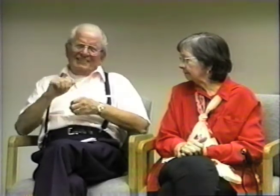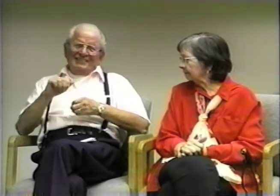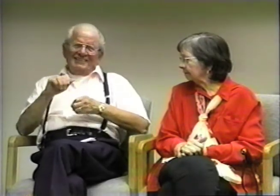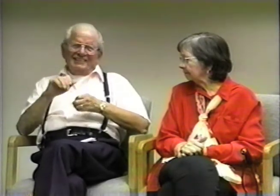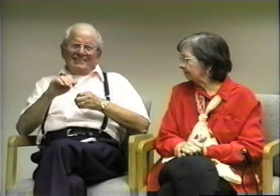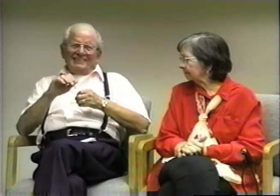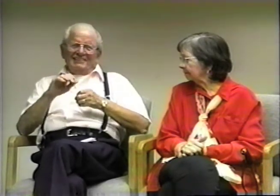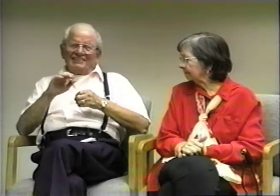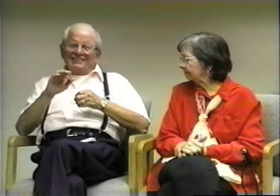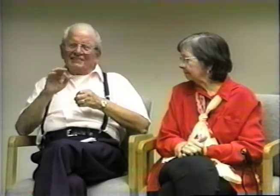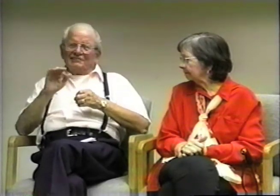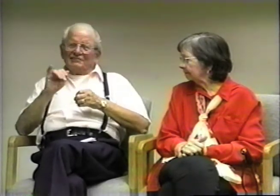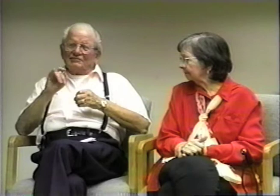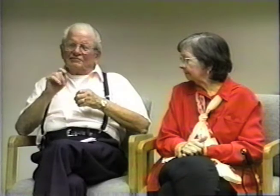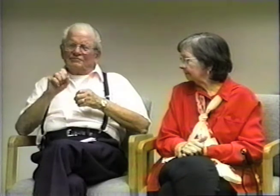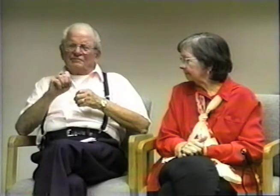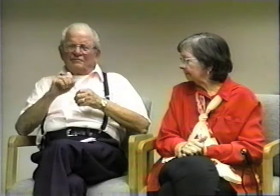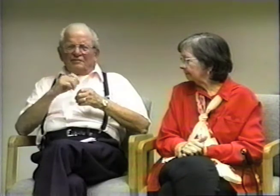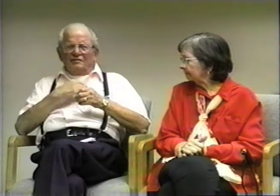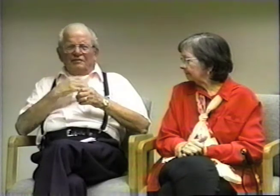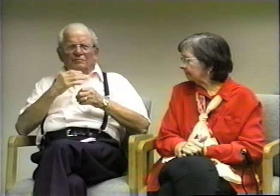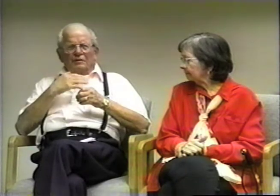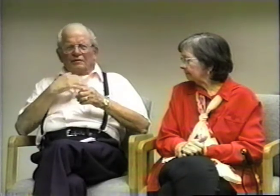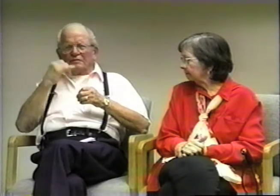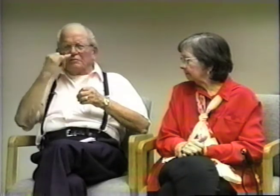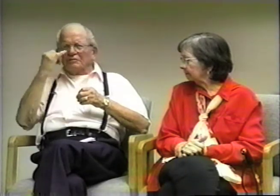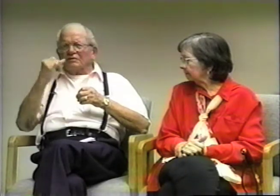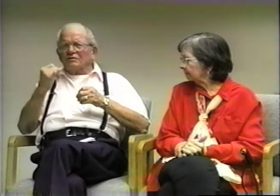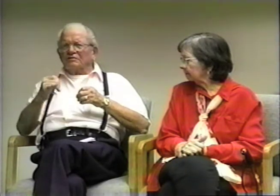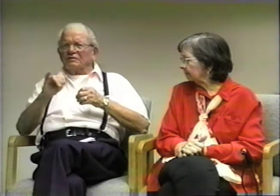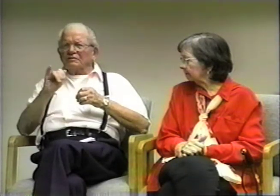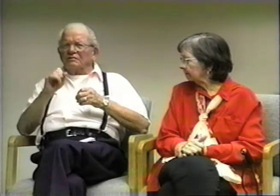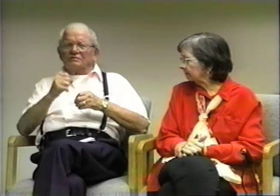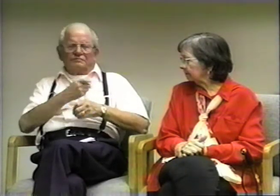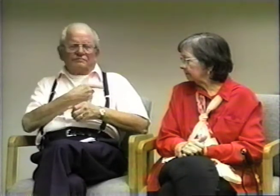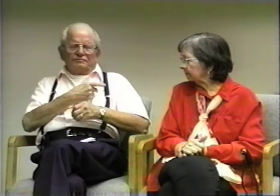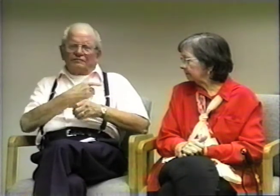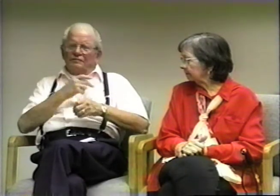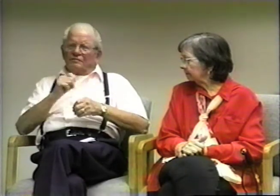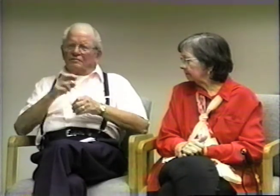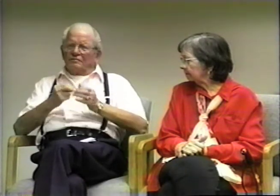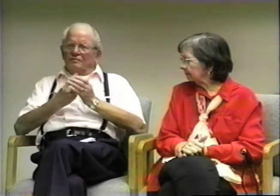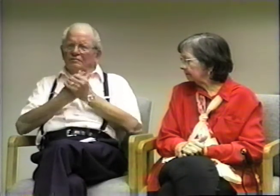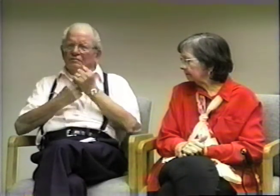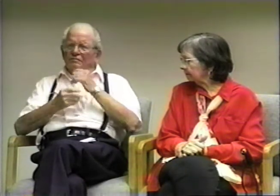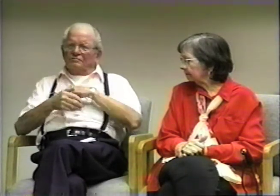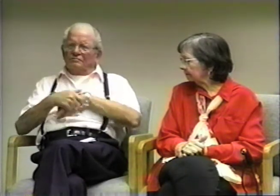You see, Kathleen and I can both speak fairly well,